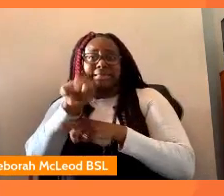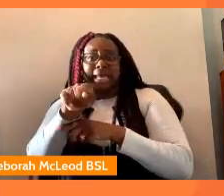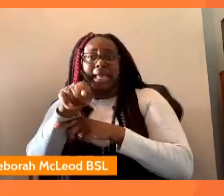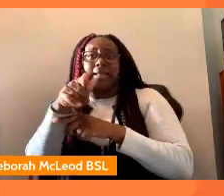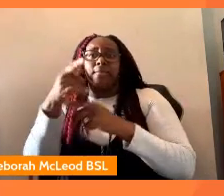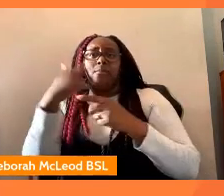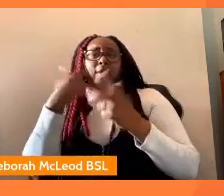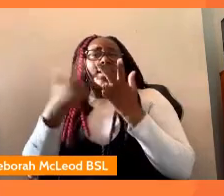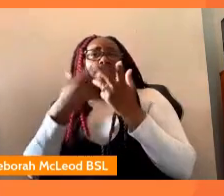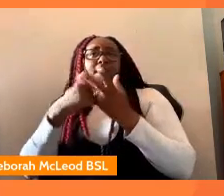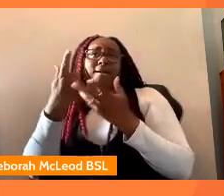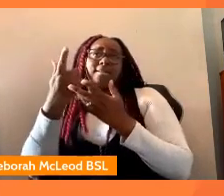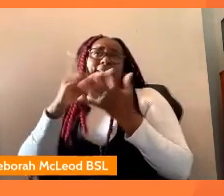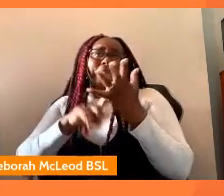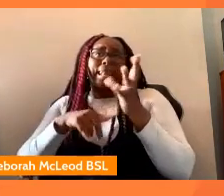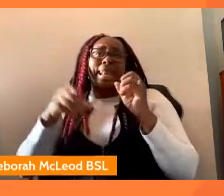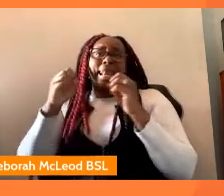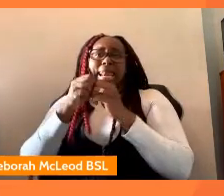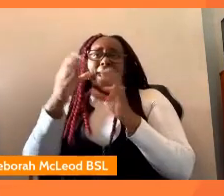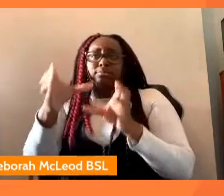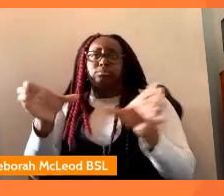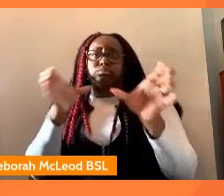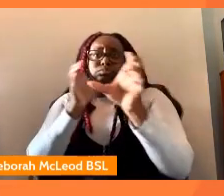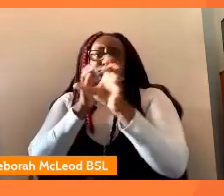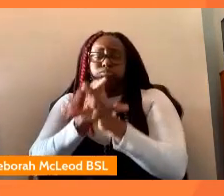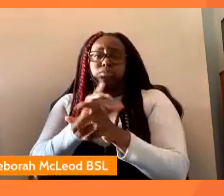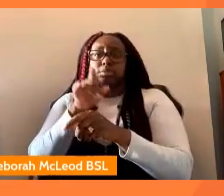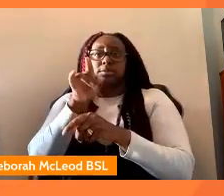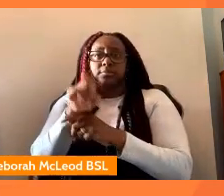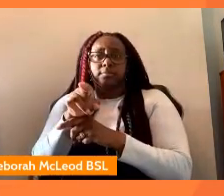who are also immersive media specialists were originally commissioned